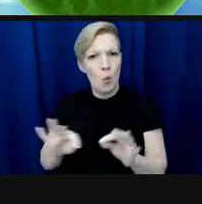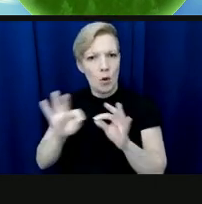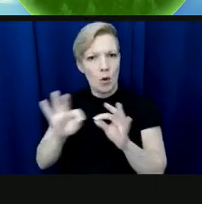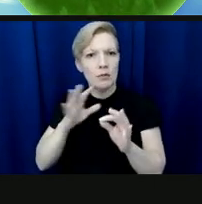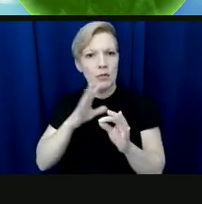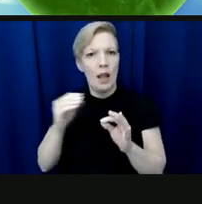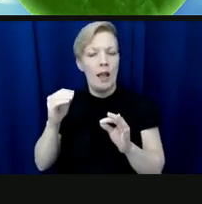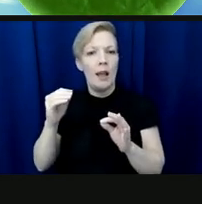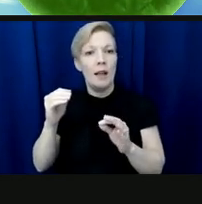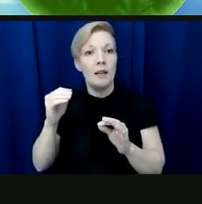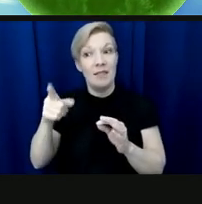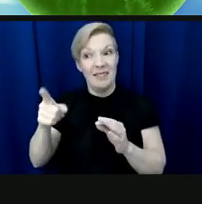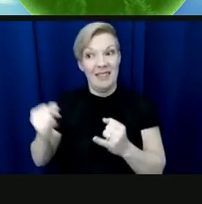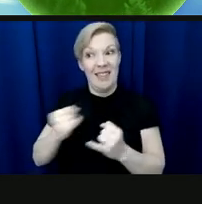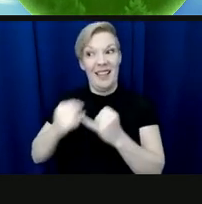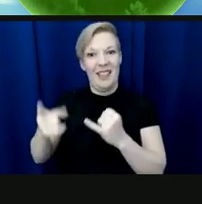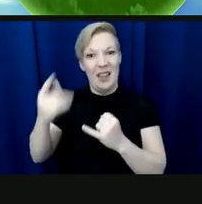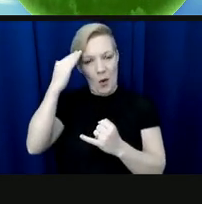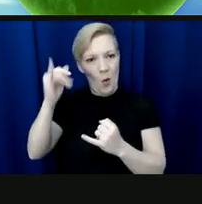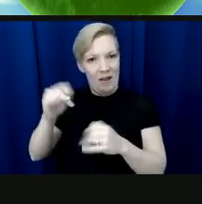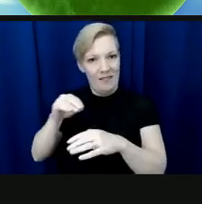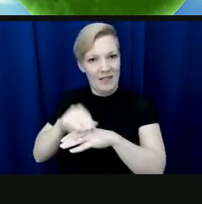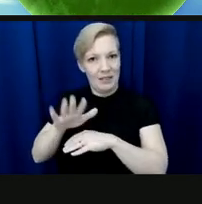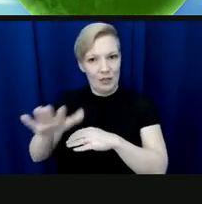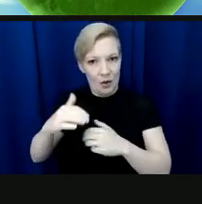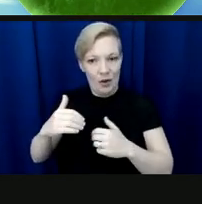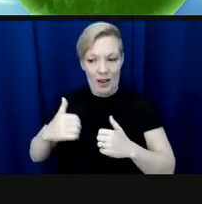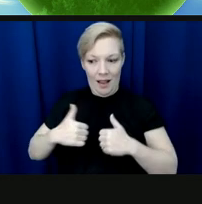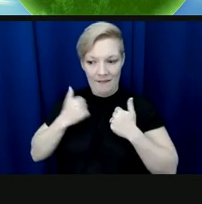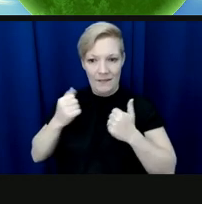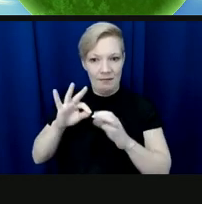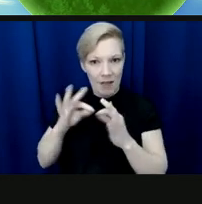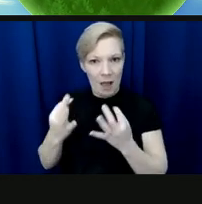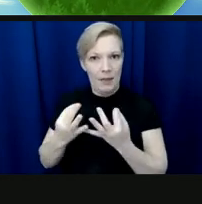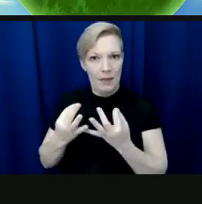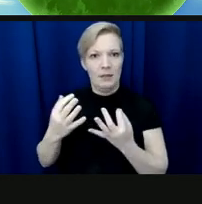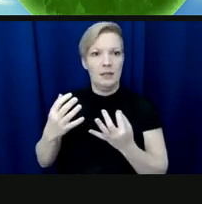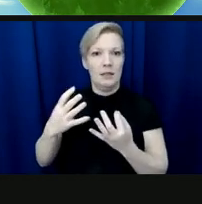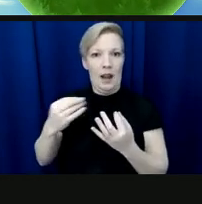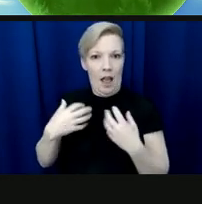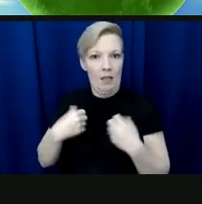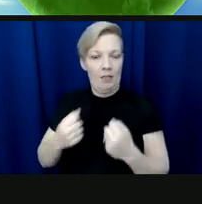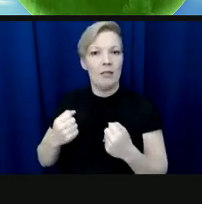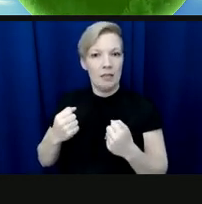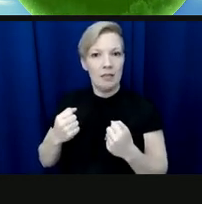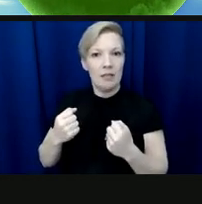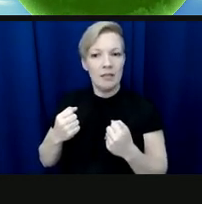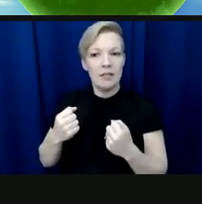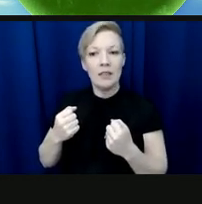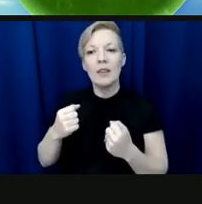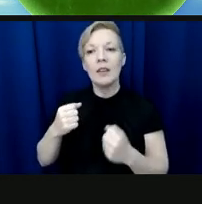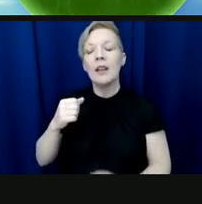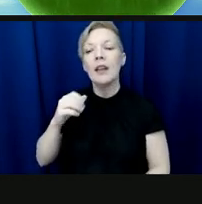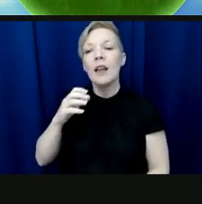they know it affects their families, it affects their livelihoods, it affects their health. And so that's what we're dealing with.